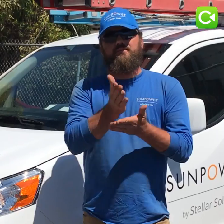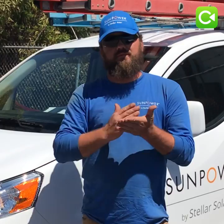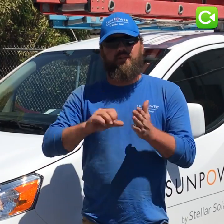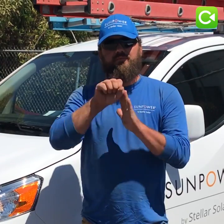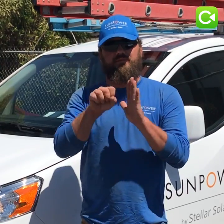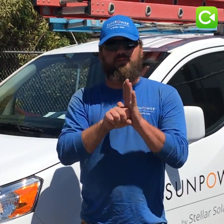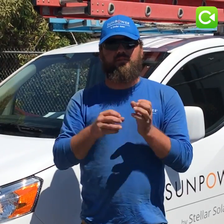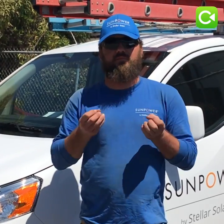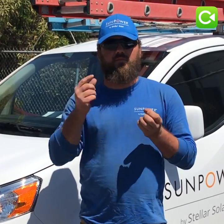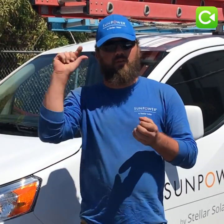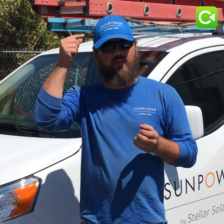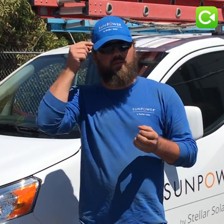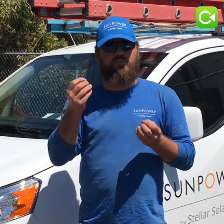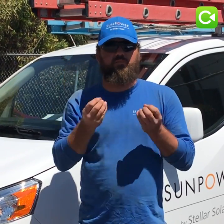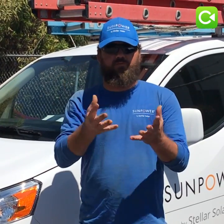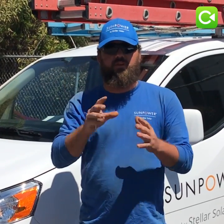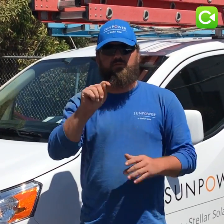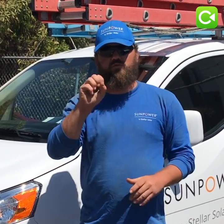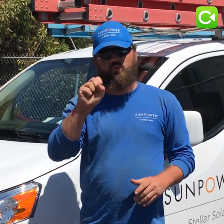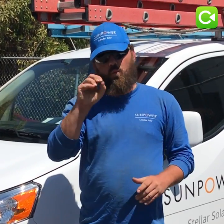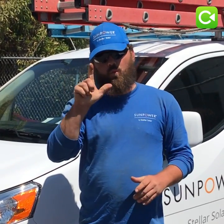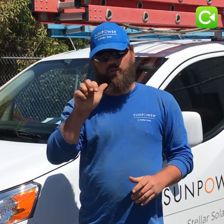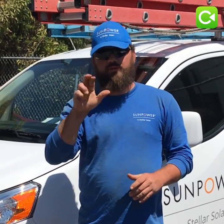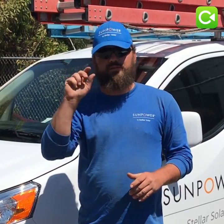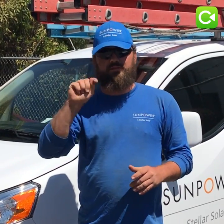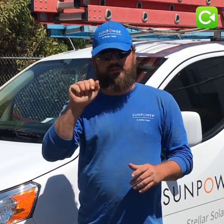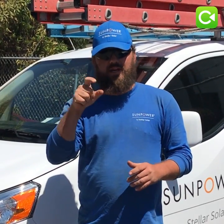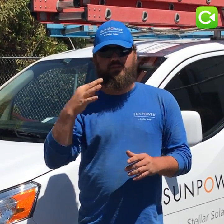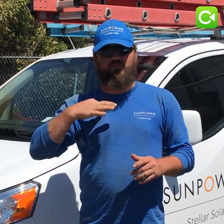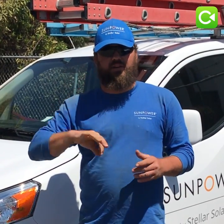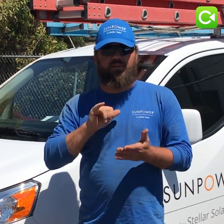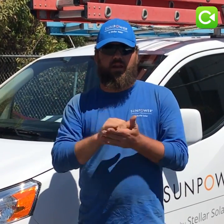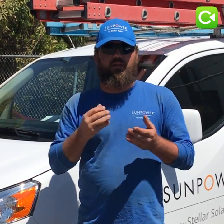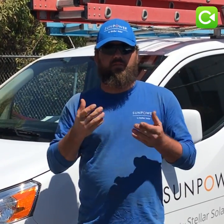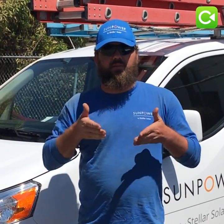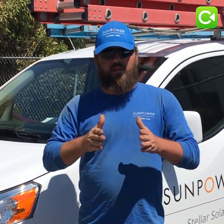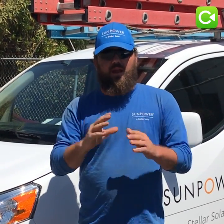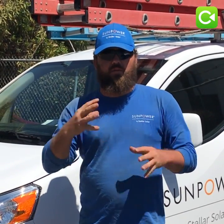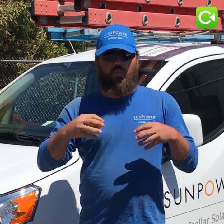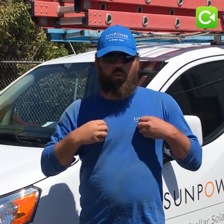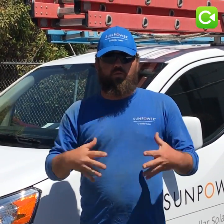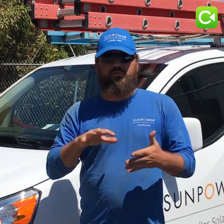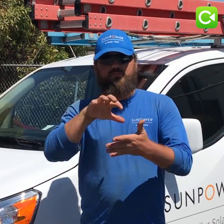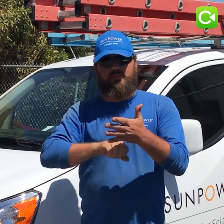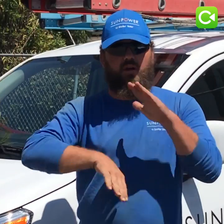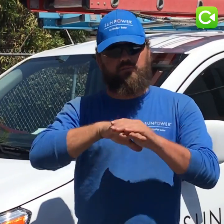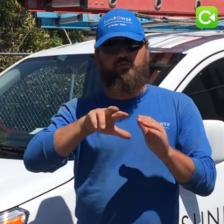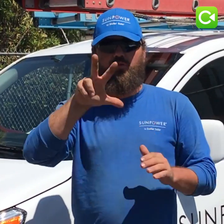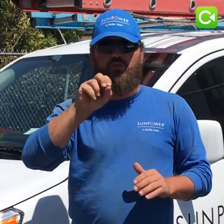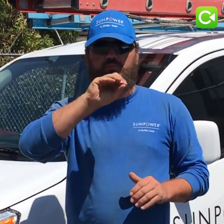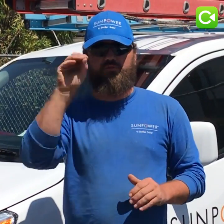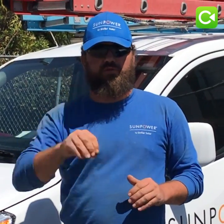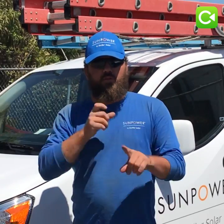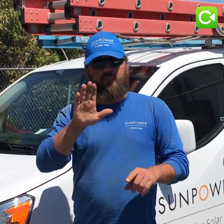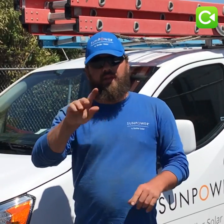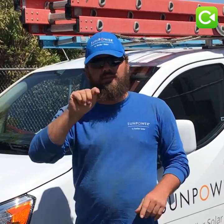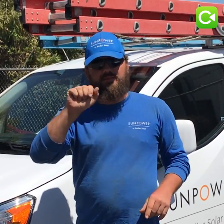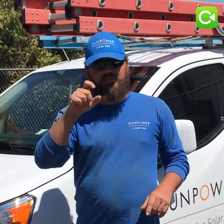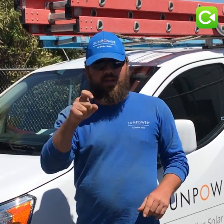Some state government provide solar tax credit that allow owners to deduct up to 30% from their taxes.